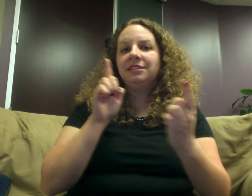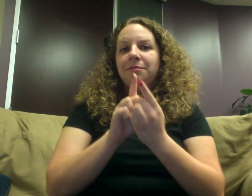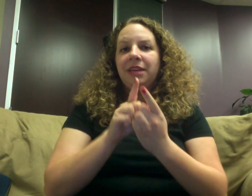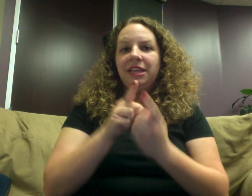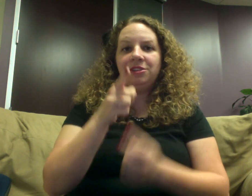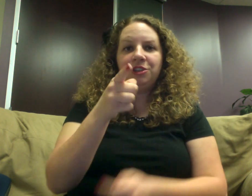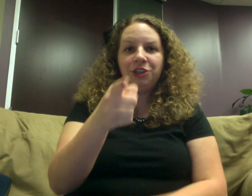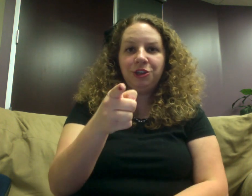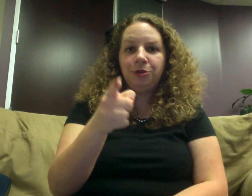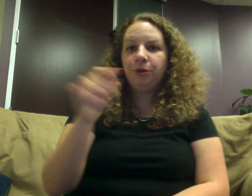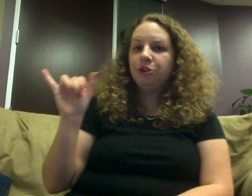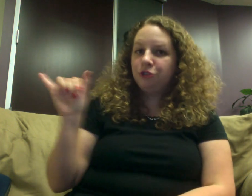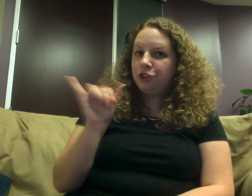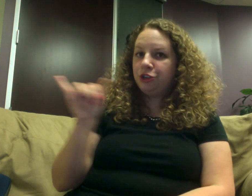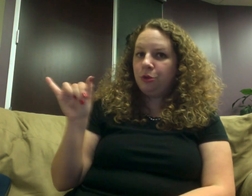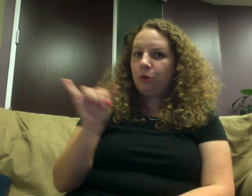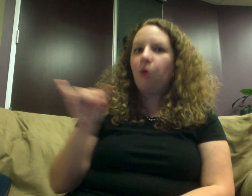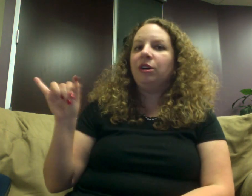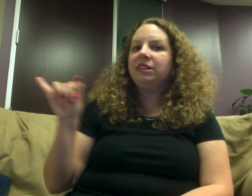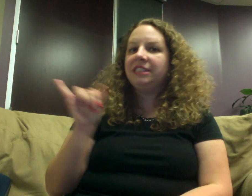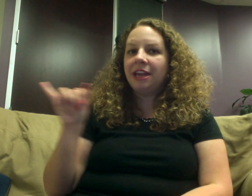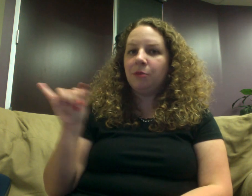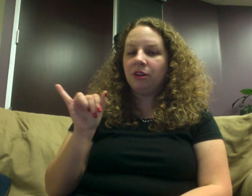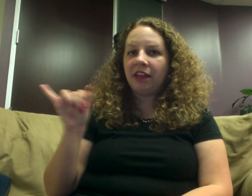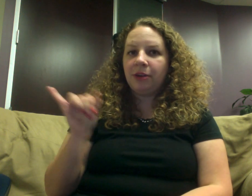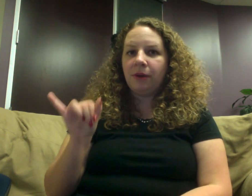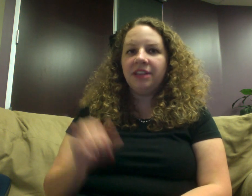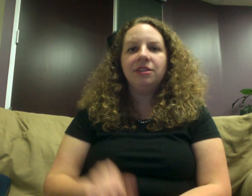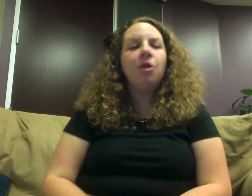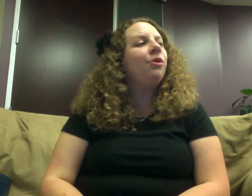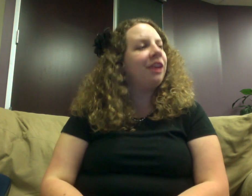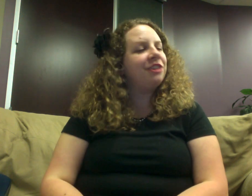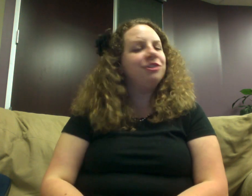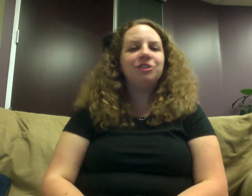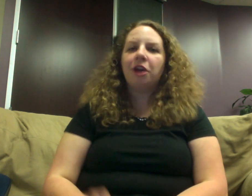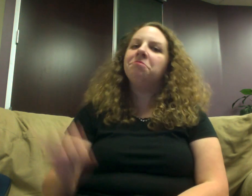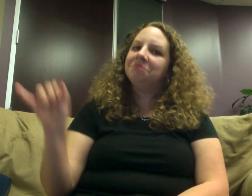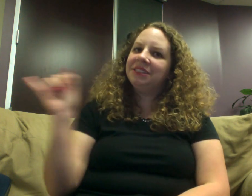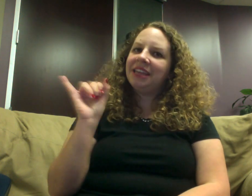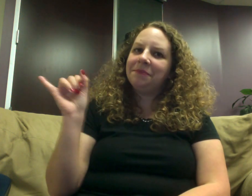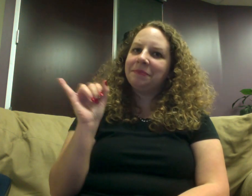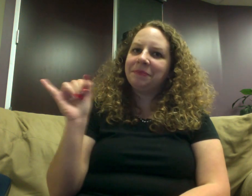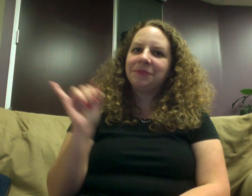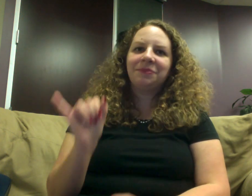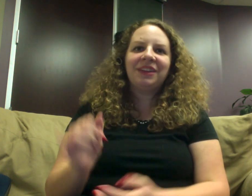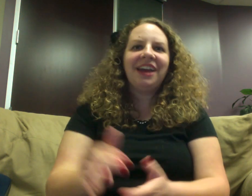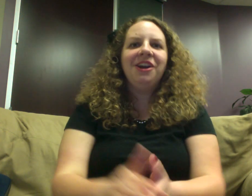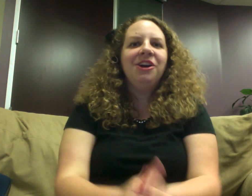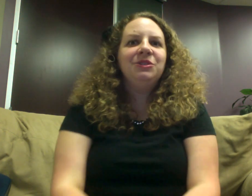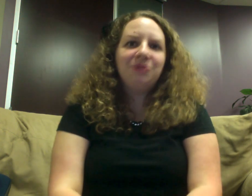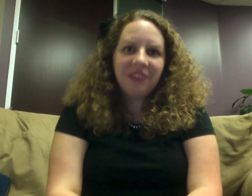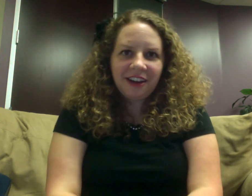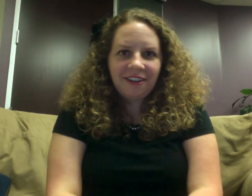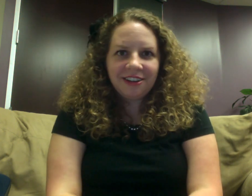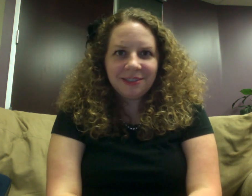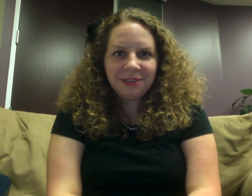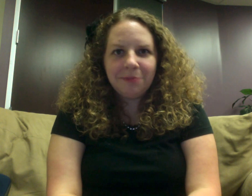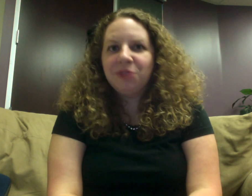to MEET YOU TOO or same or likewise or I can just go SAME. Okay, so there are some tips